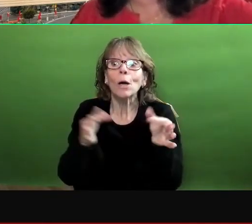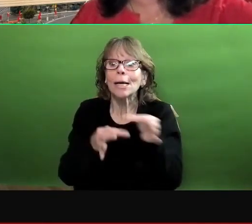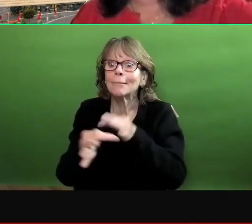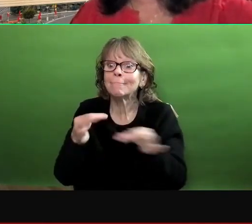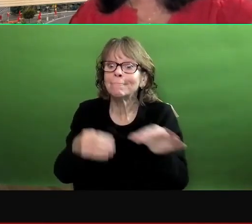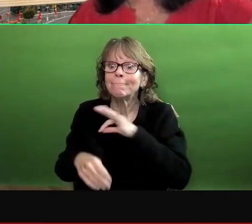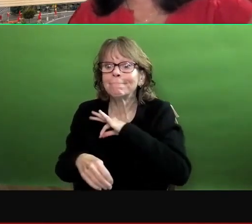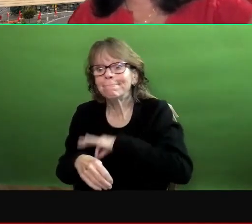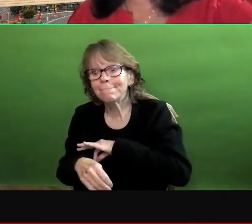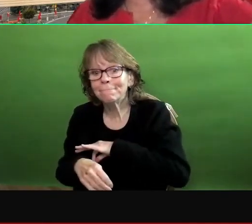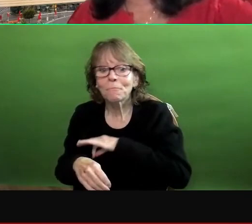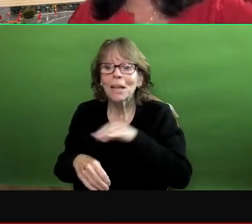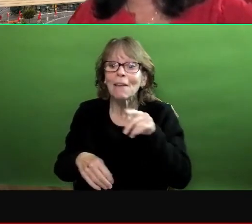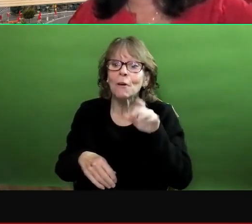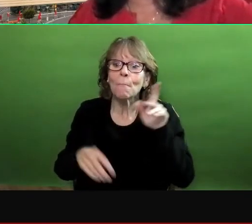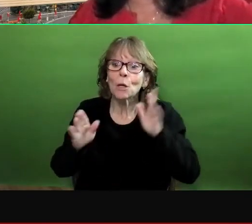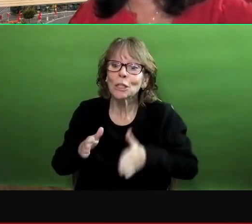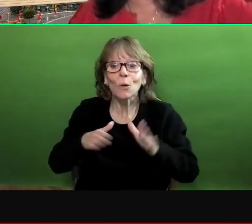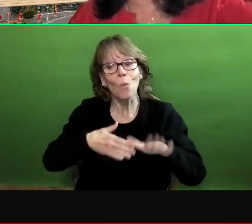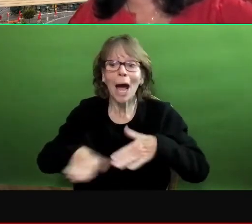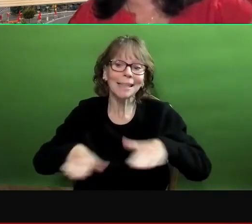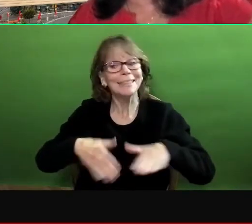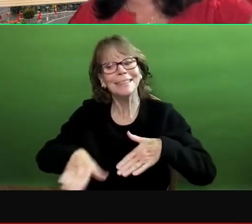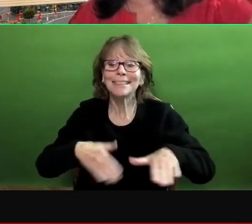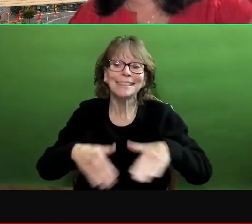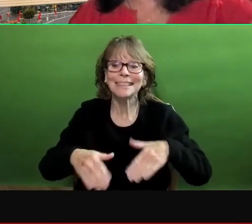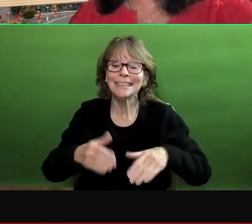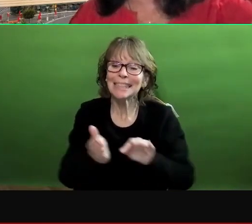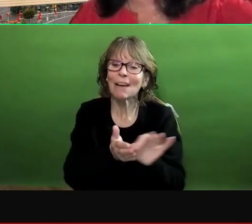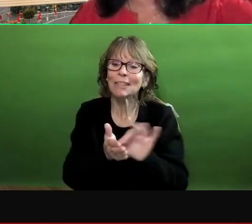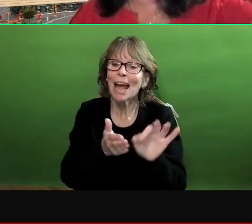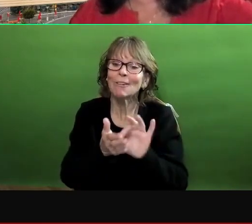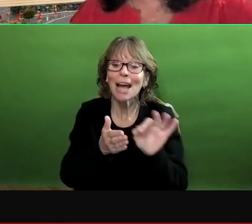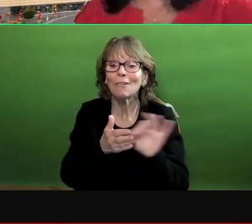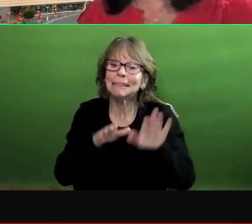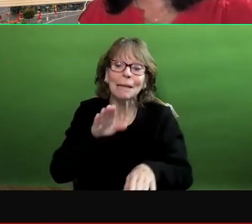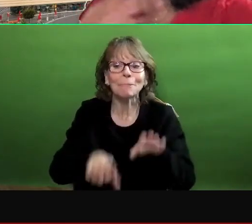in. But there is very little focus on how to increase the intrinsic motivation which is